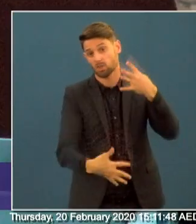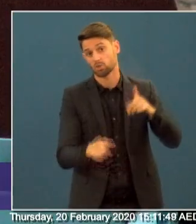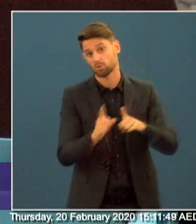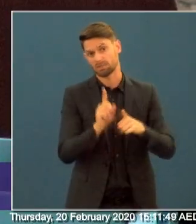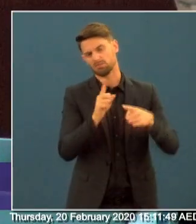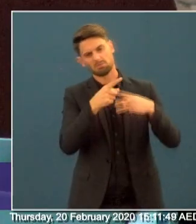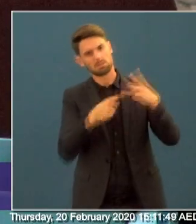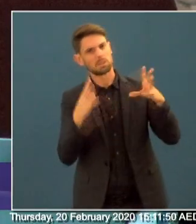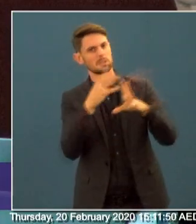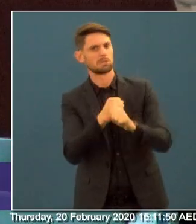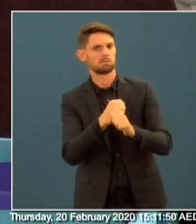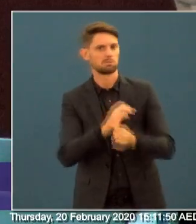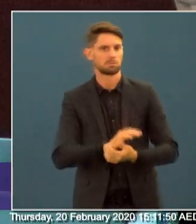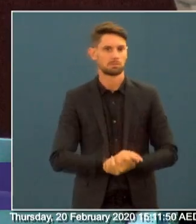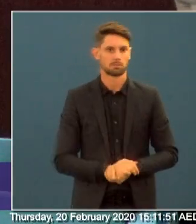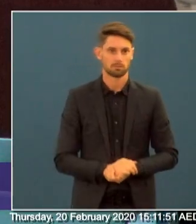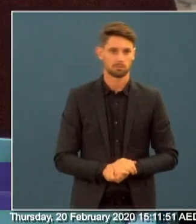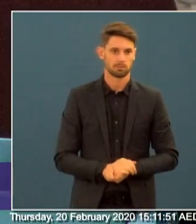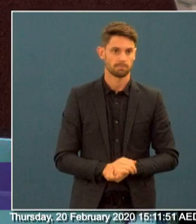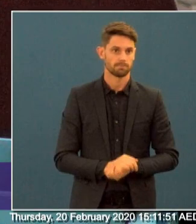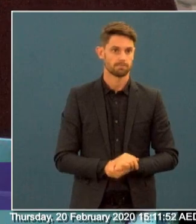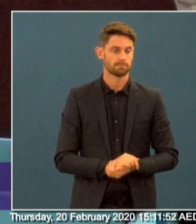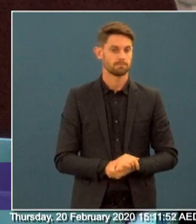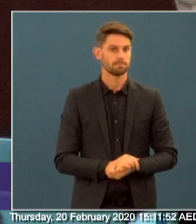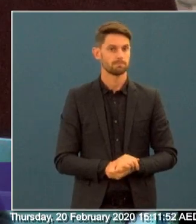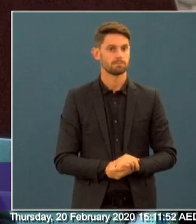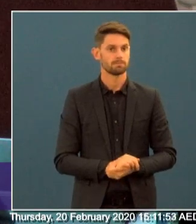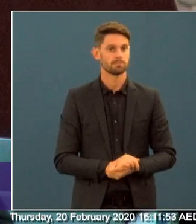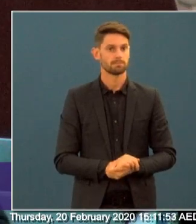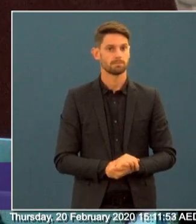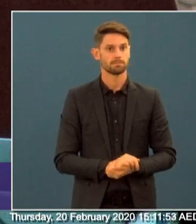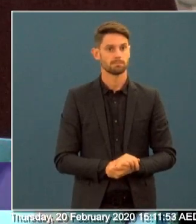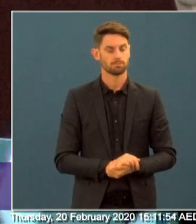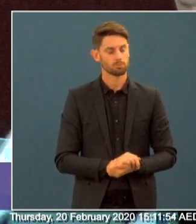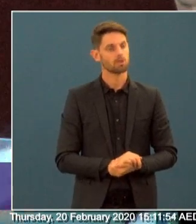Now, what can be done?